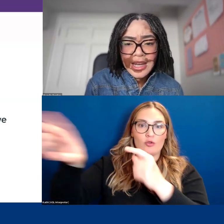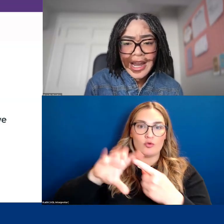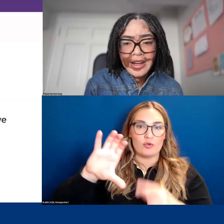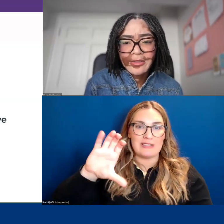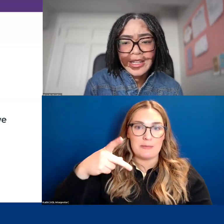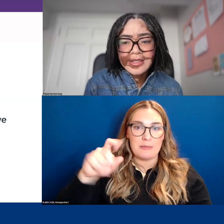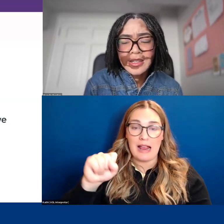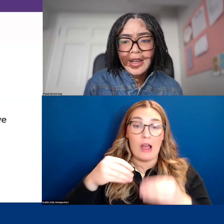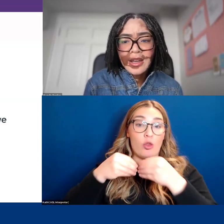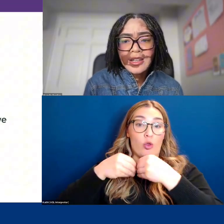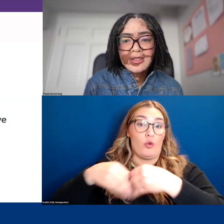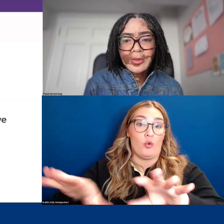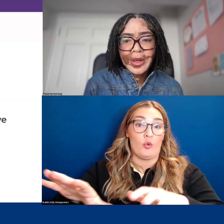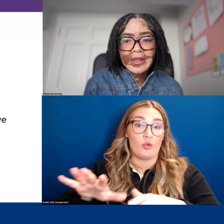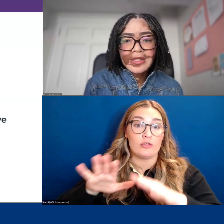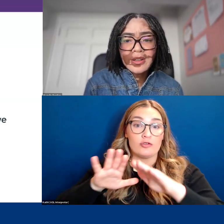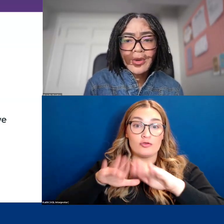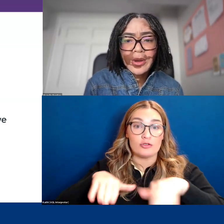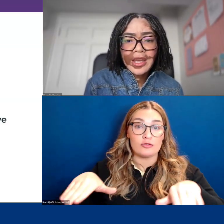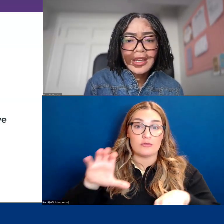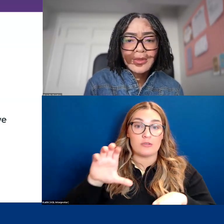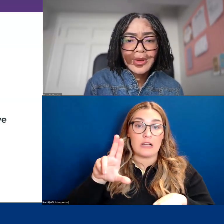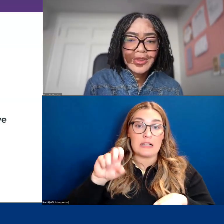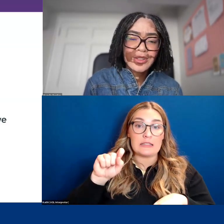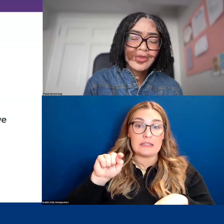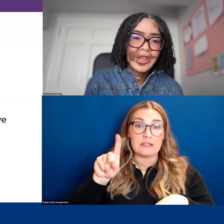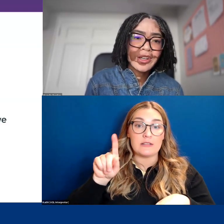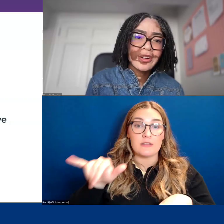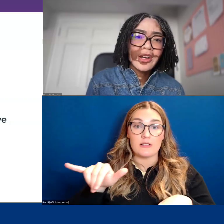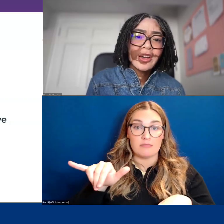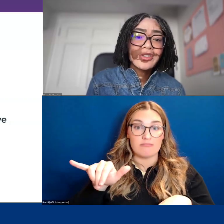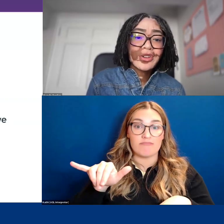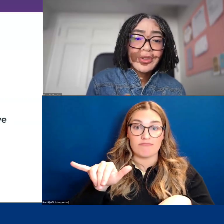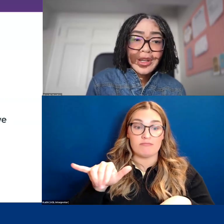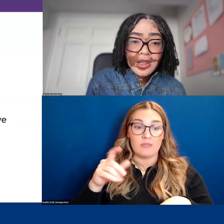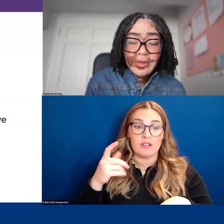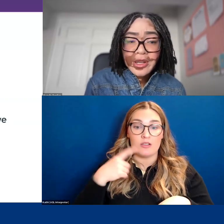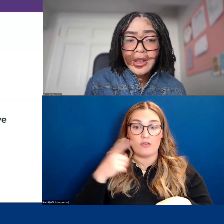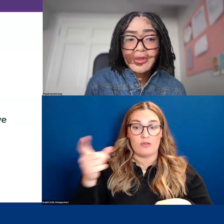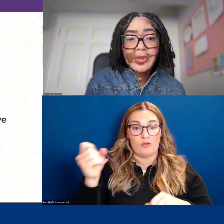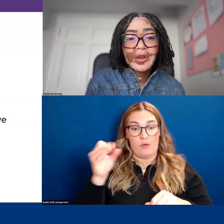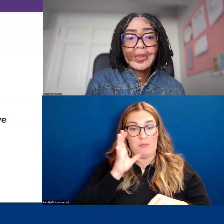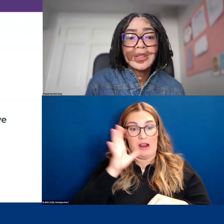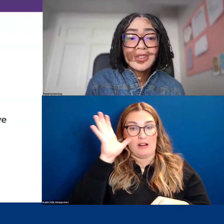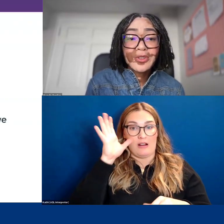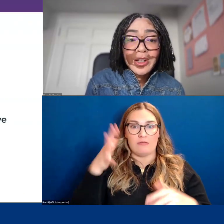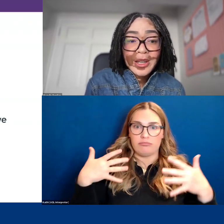at higher rates. And so parents are going in with this fear during their prenatal appointments, during